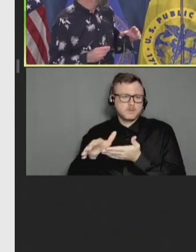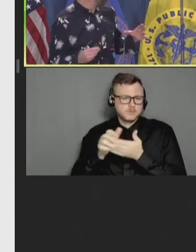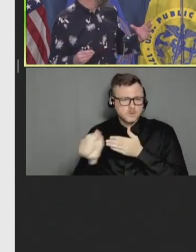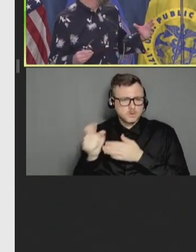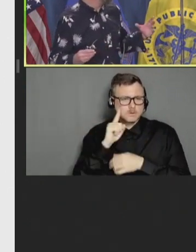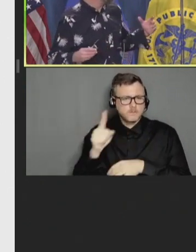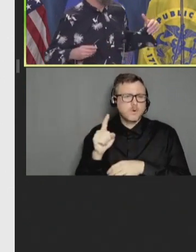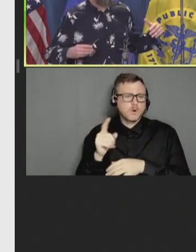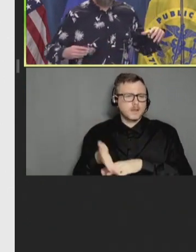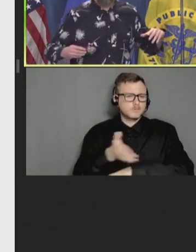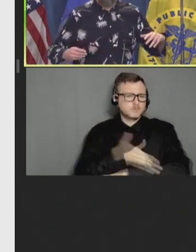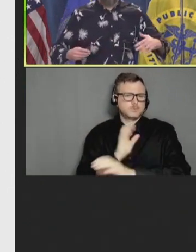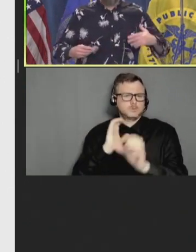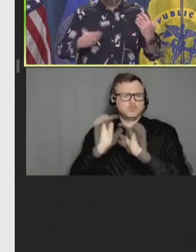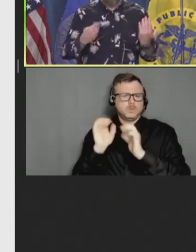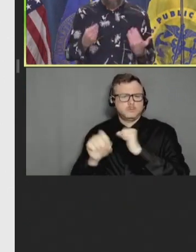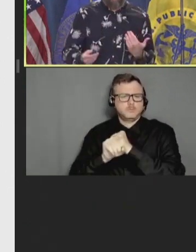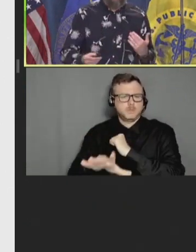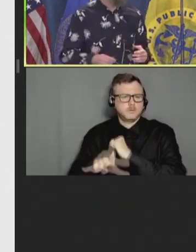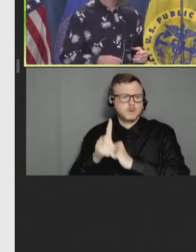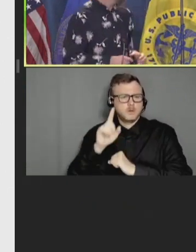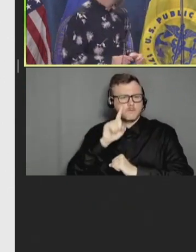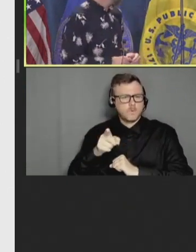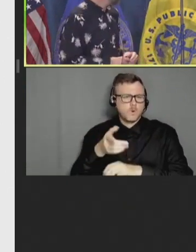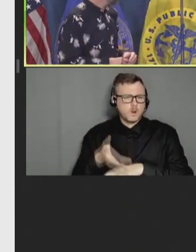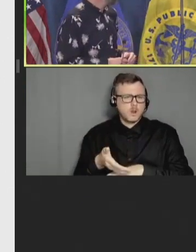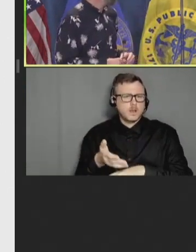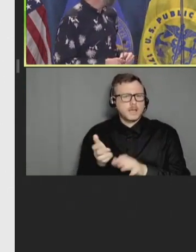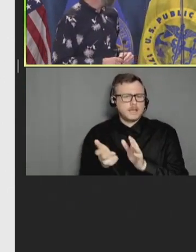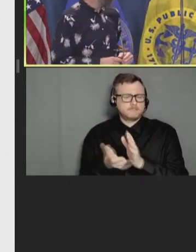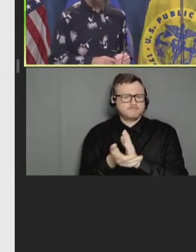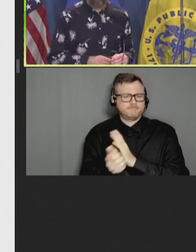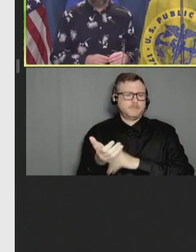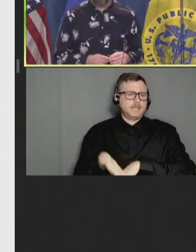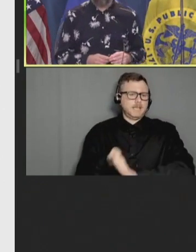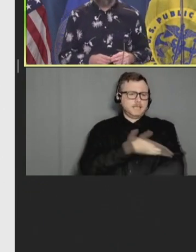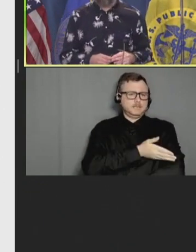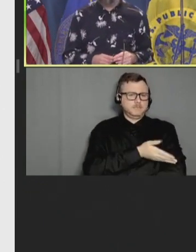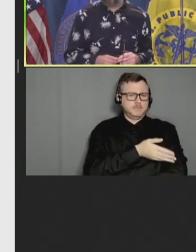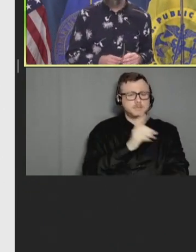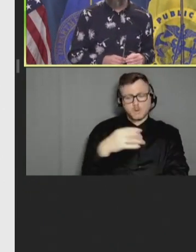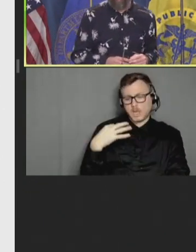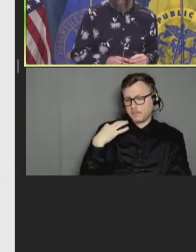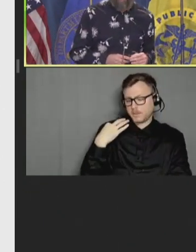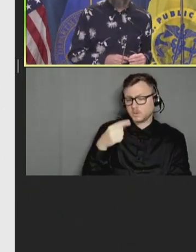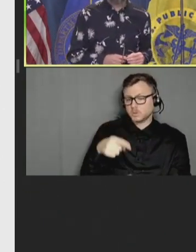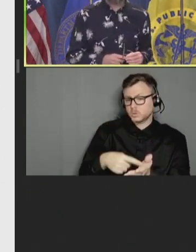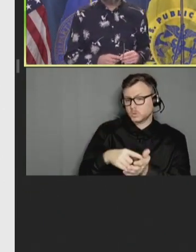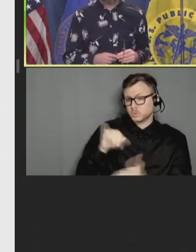so a little bit more of an enhancement. And so, applications are due June 30th. And then